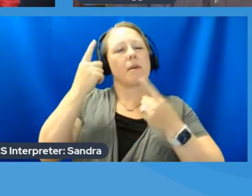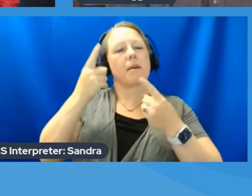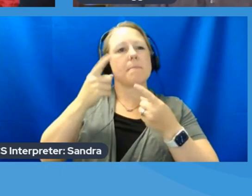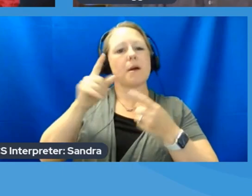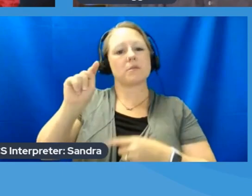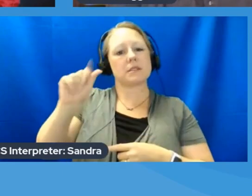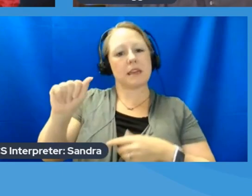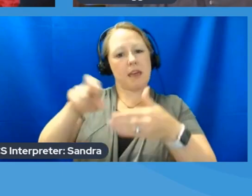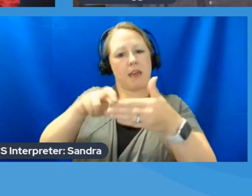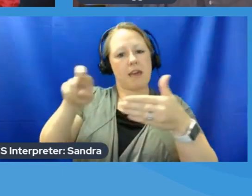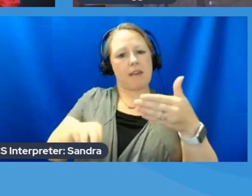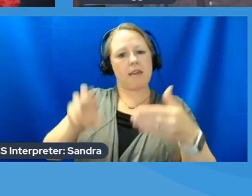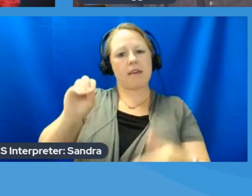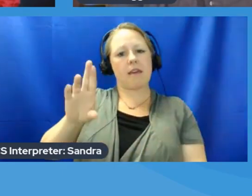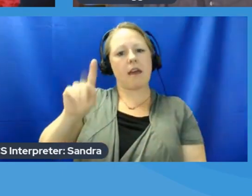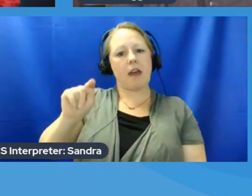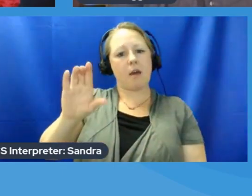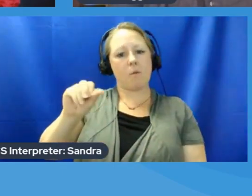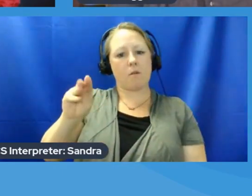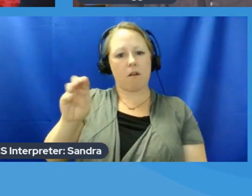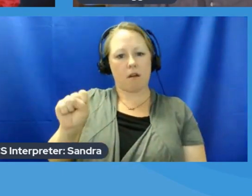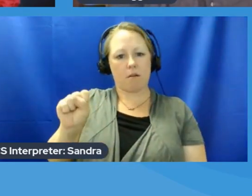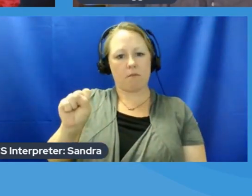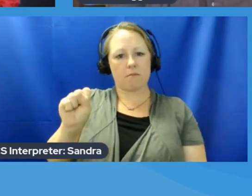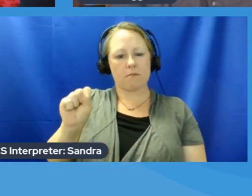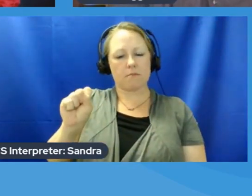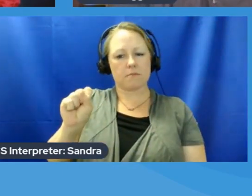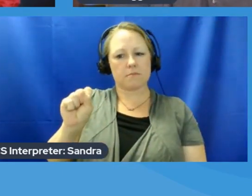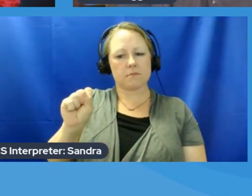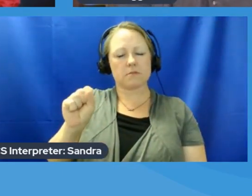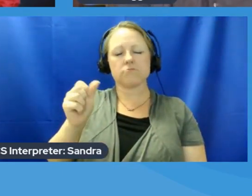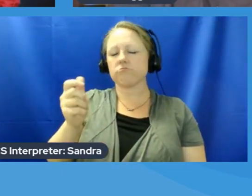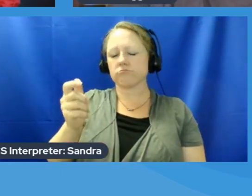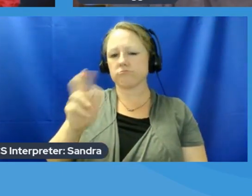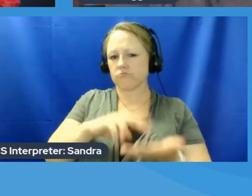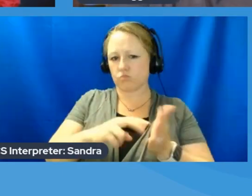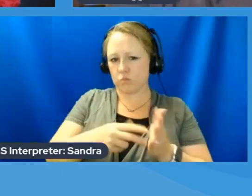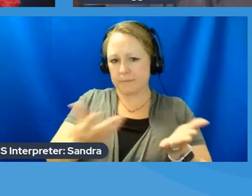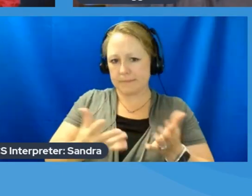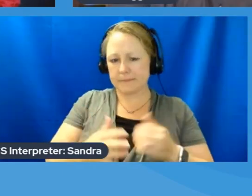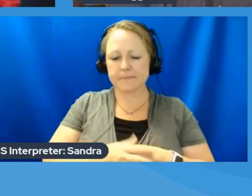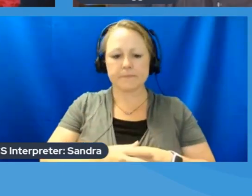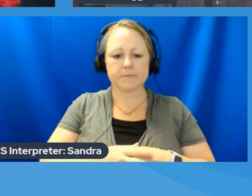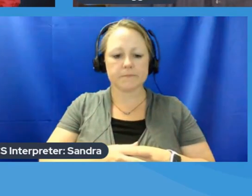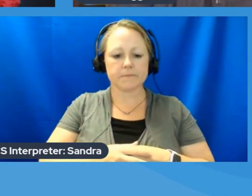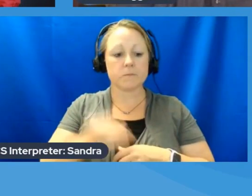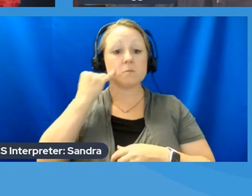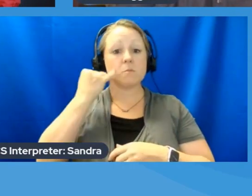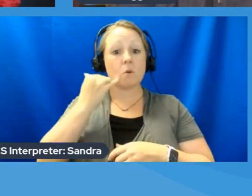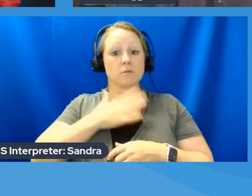And what I mean by that is if our goal is to achieve equity